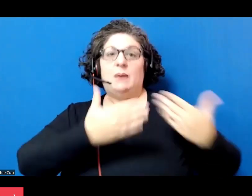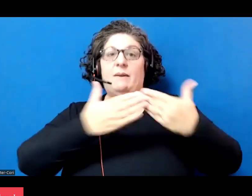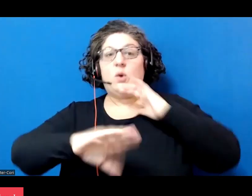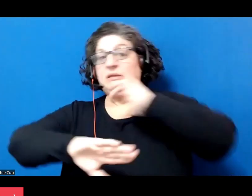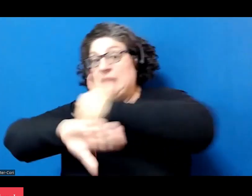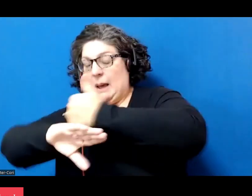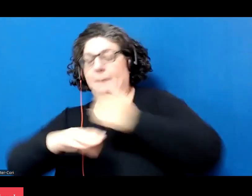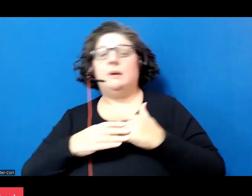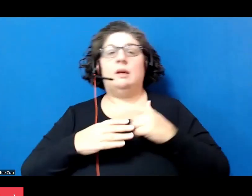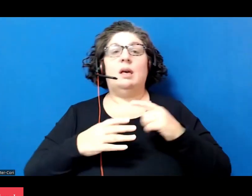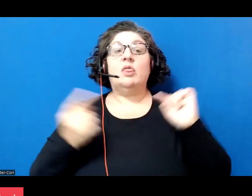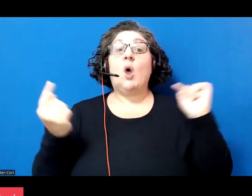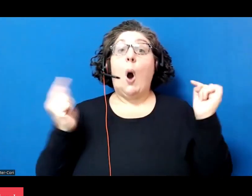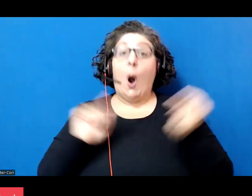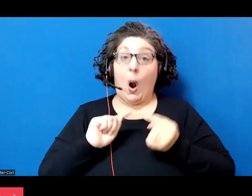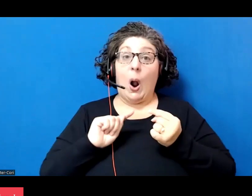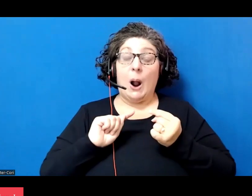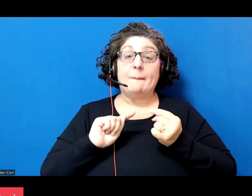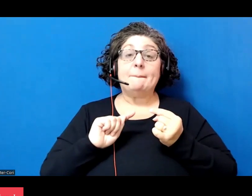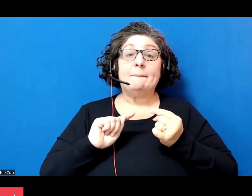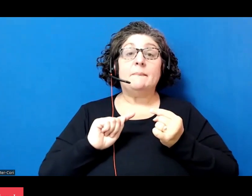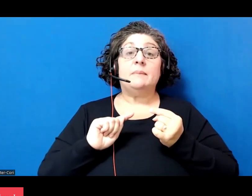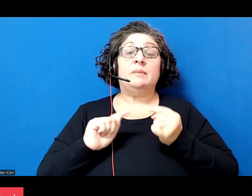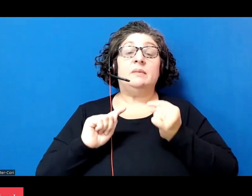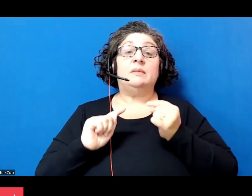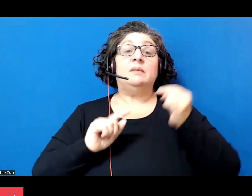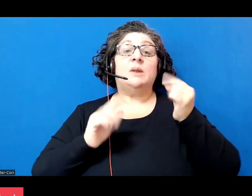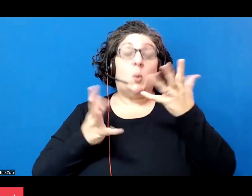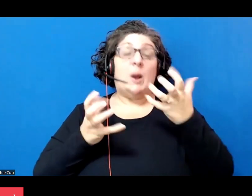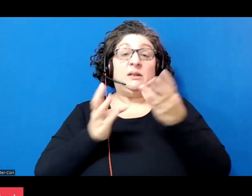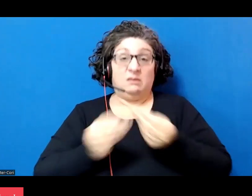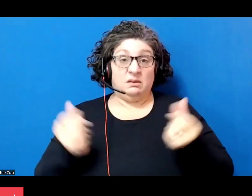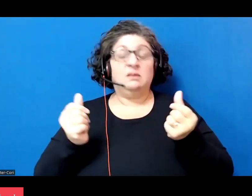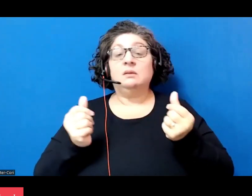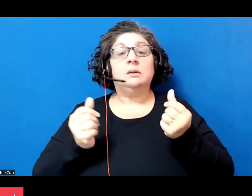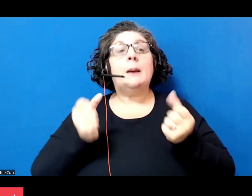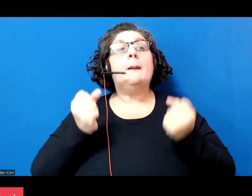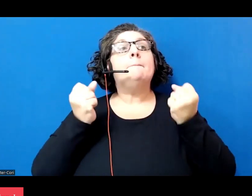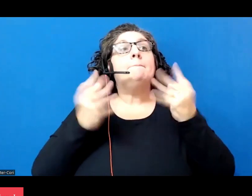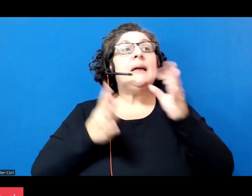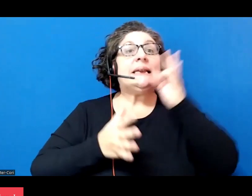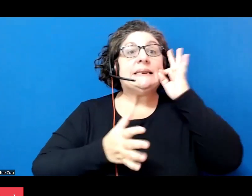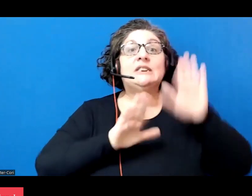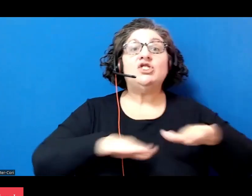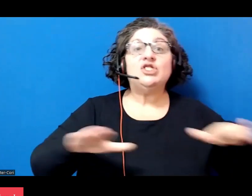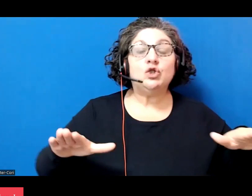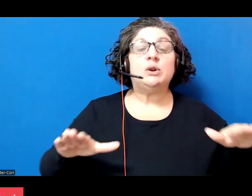The harm that statute sought to relief was large numbers of Indian children were being